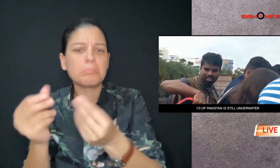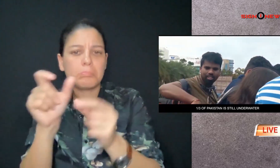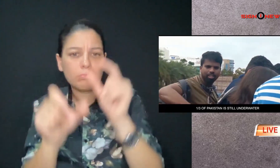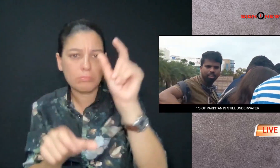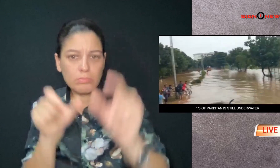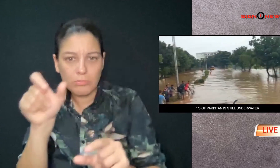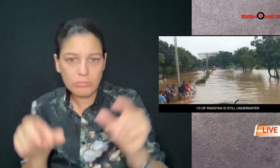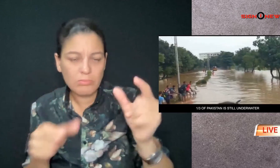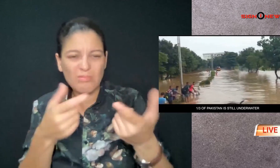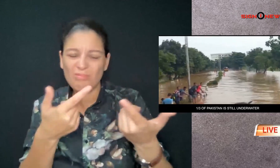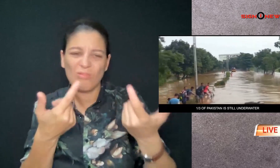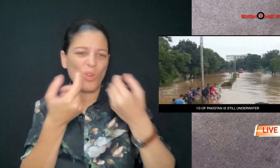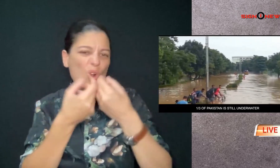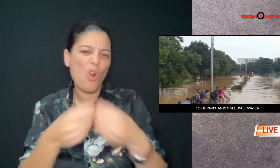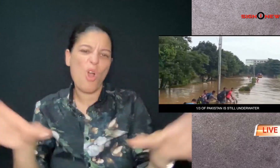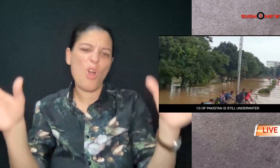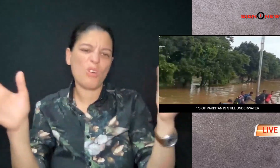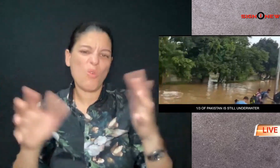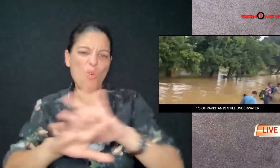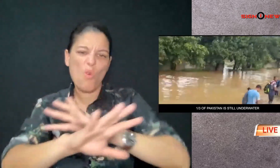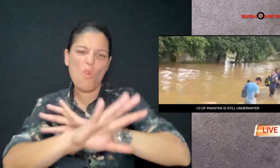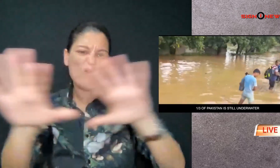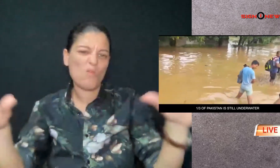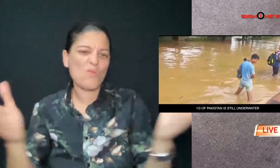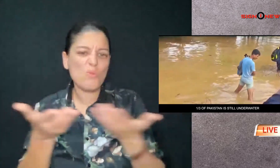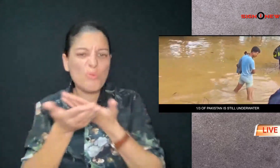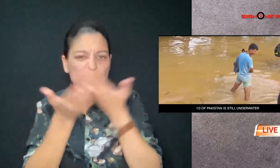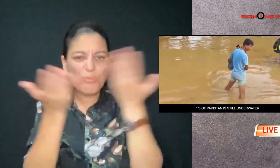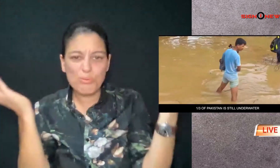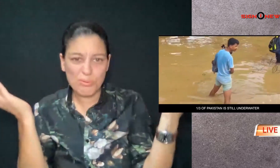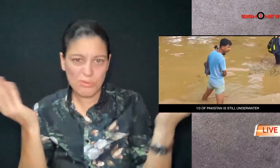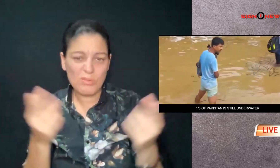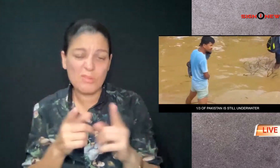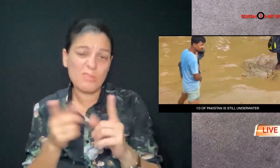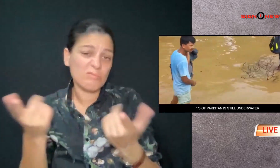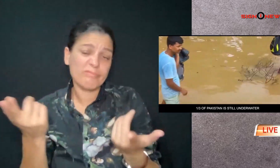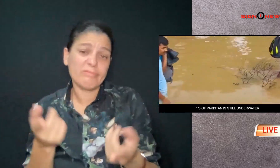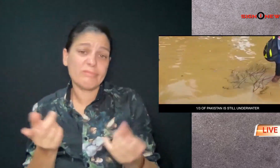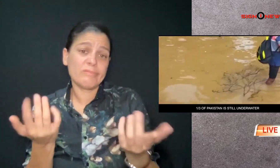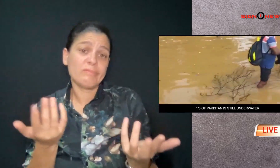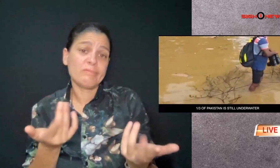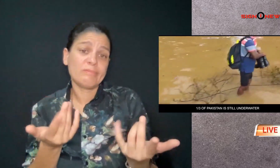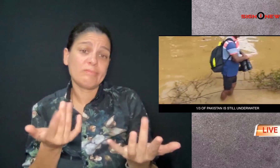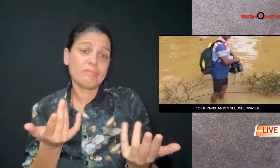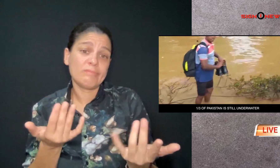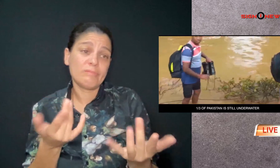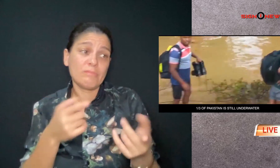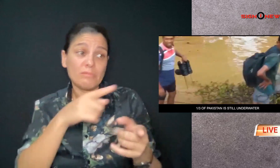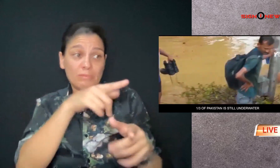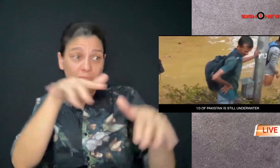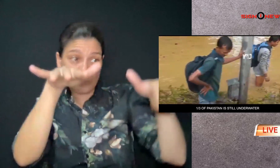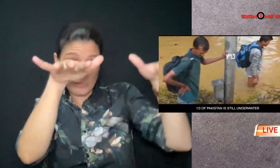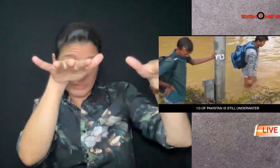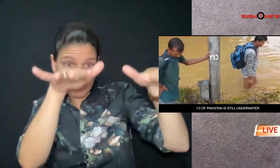and for the many people who have lost everything there's nothing to do but wait for the waters